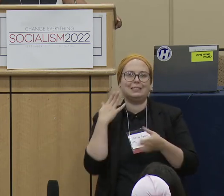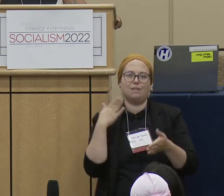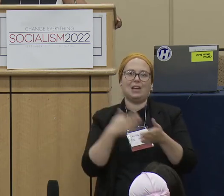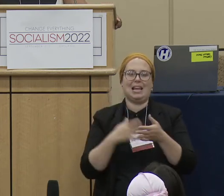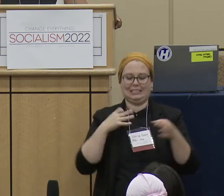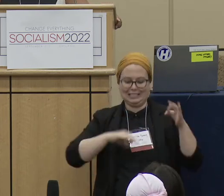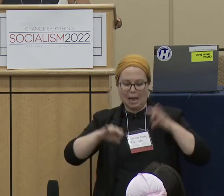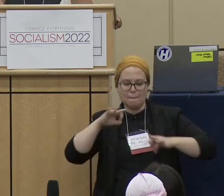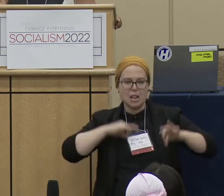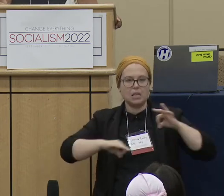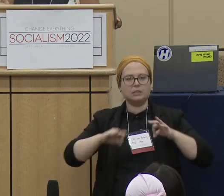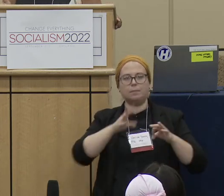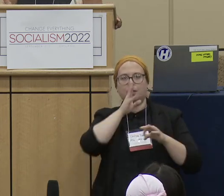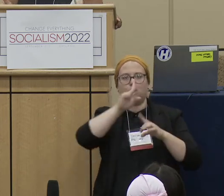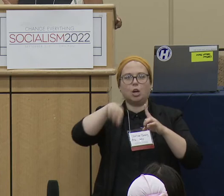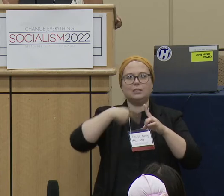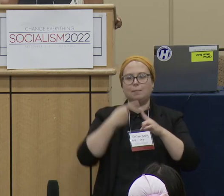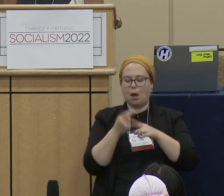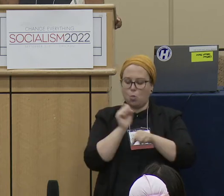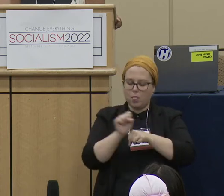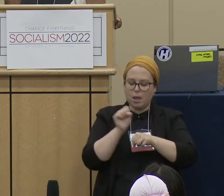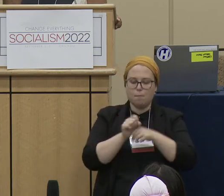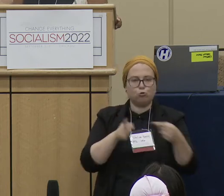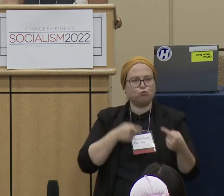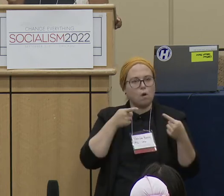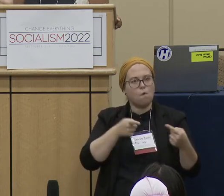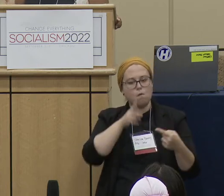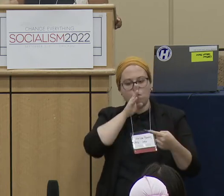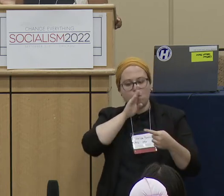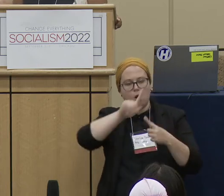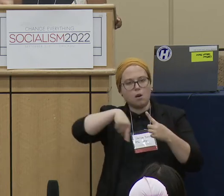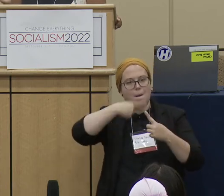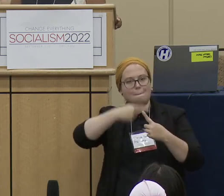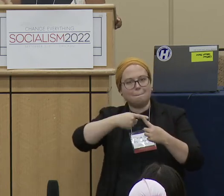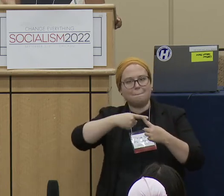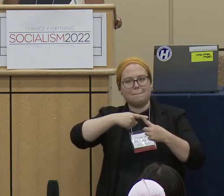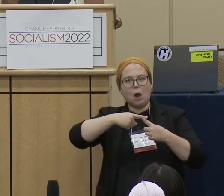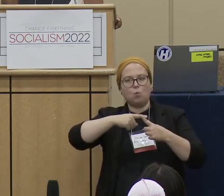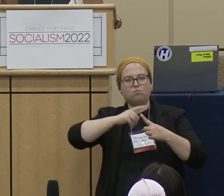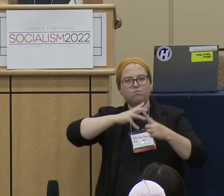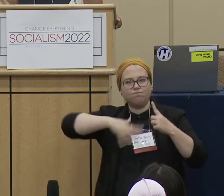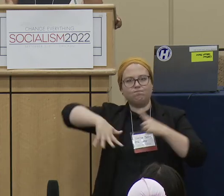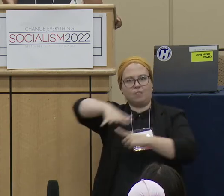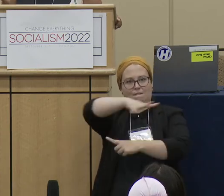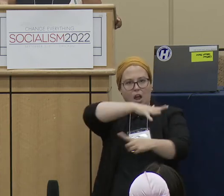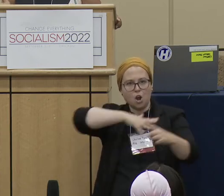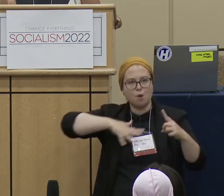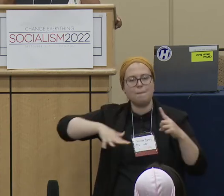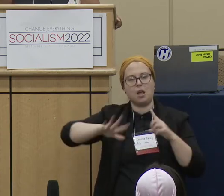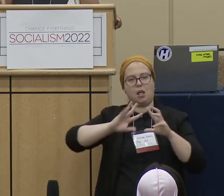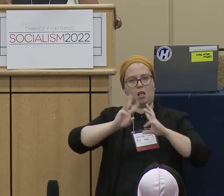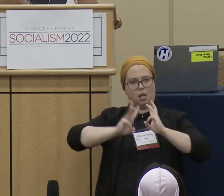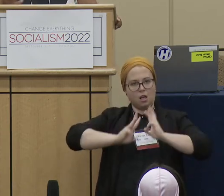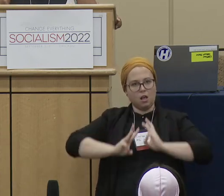anticapitalism, they talked about labor struggles. They talked about the environment, right. That is a hallmark of